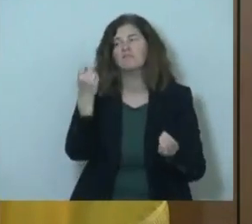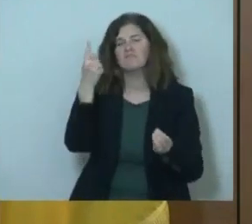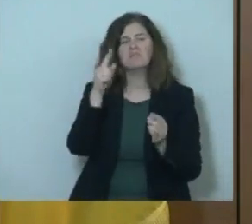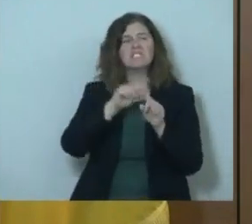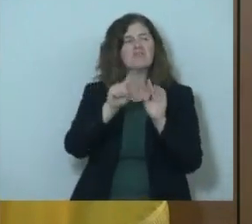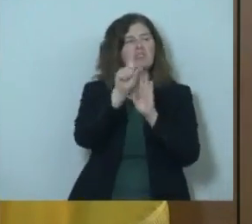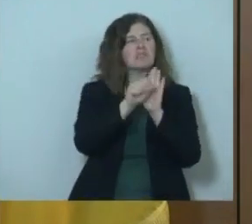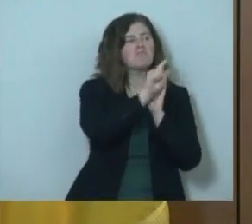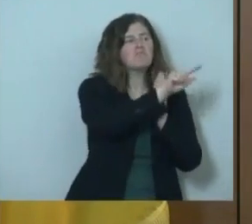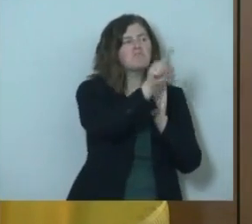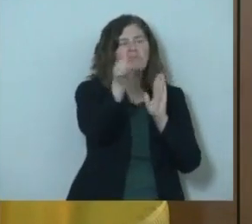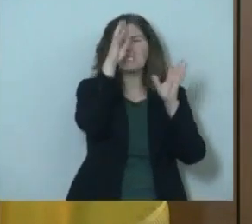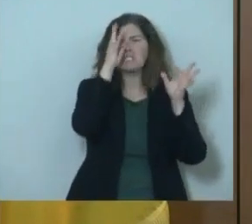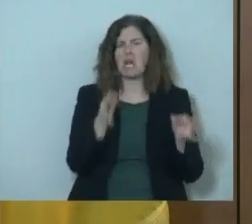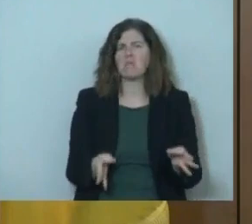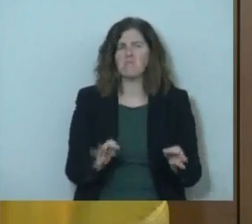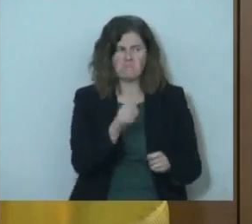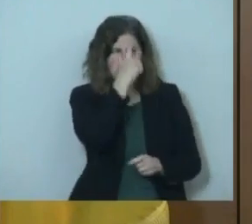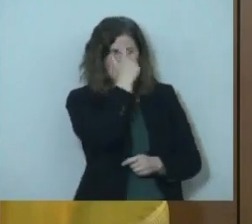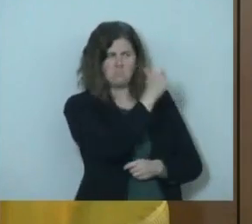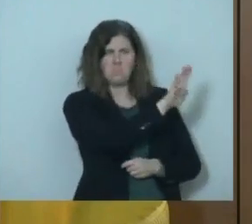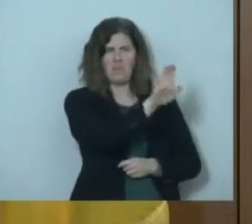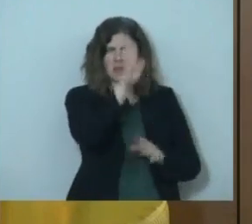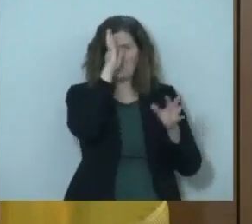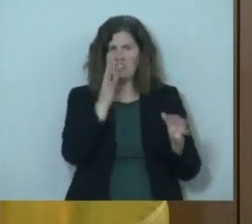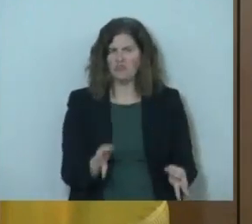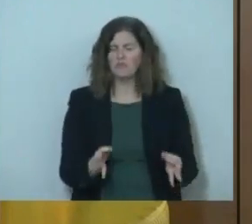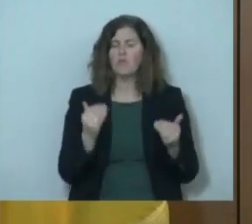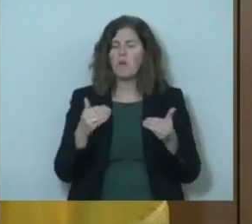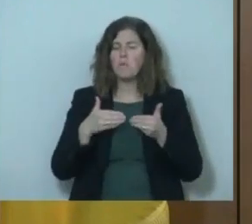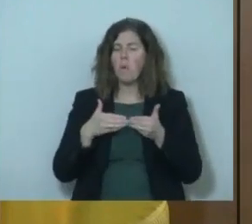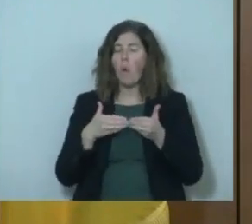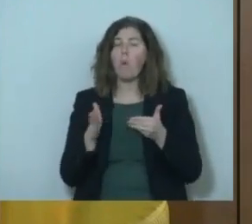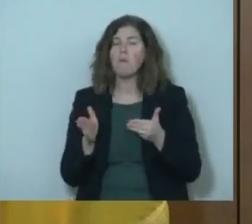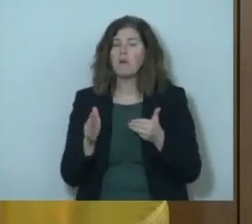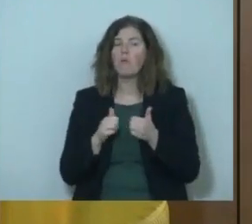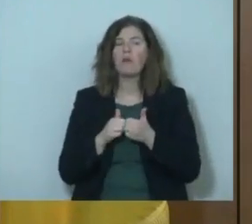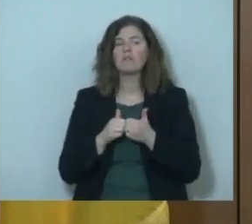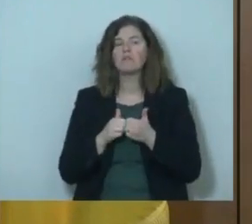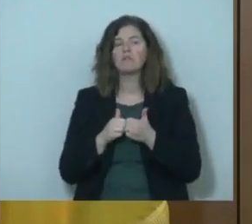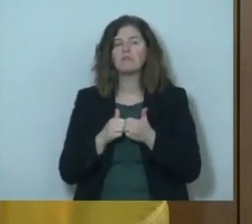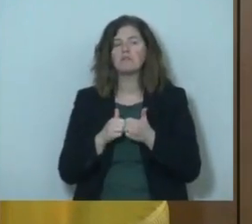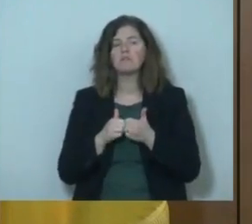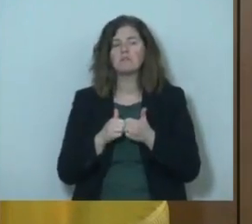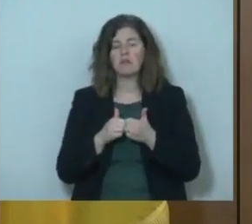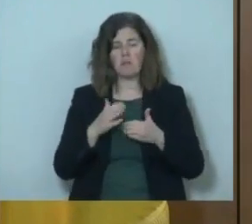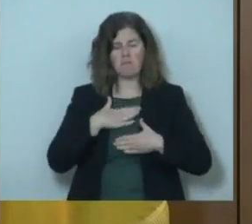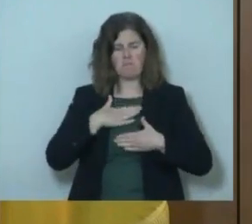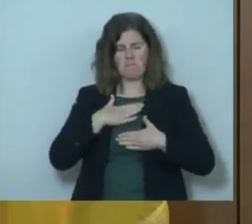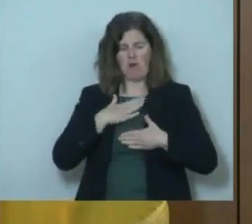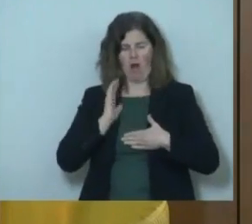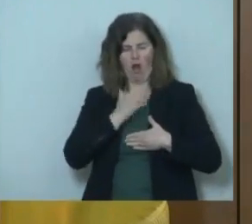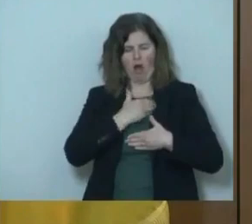THAT MEANS IT IS STAGED. NOBODY MET THAT EVEN NEW MEXICO.